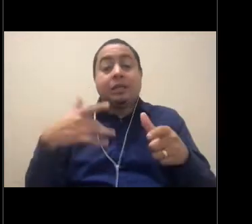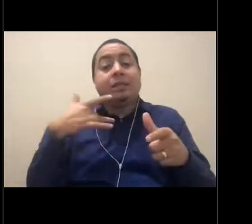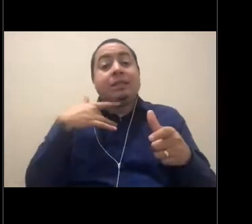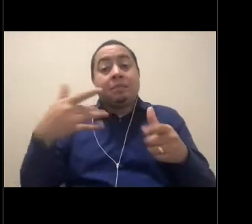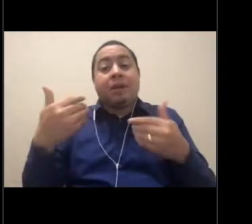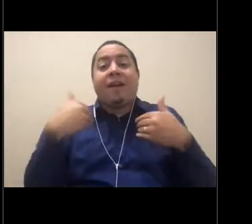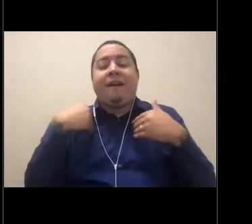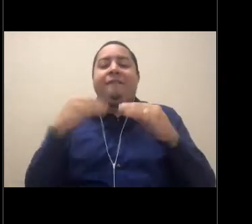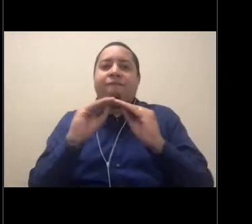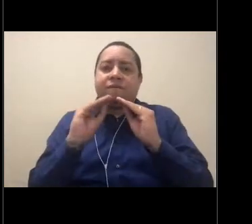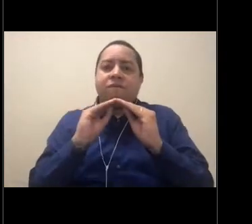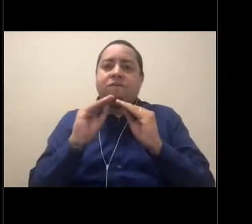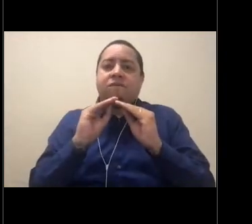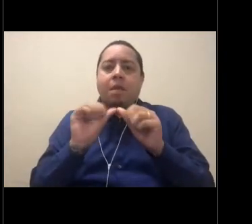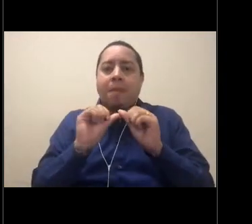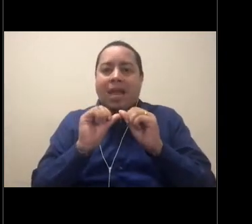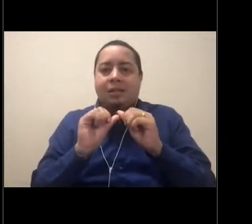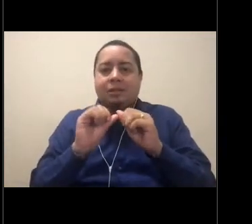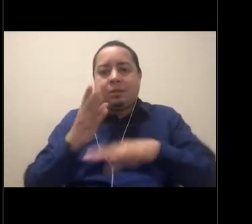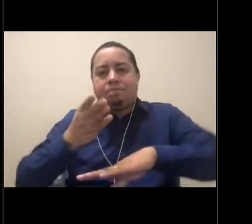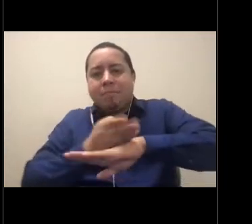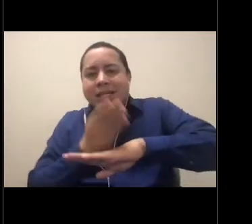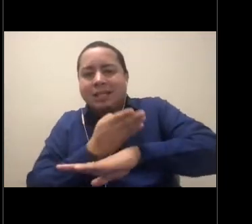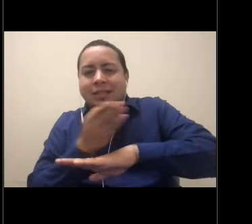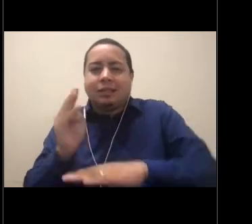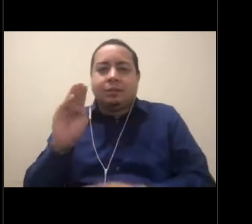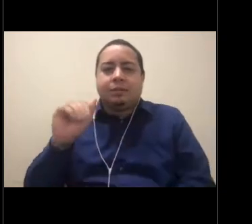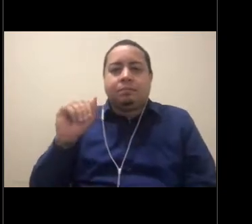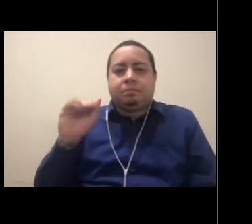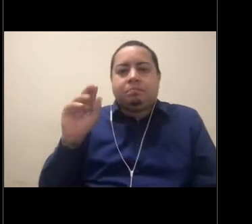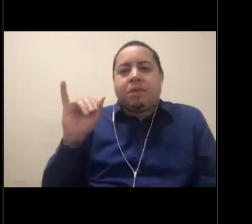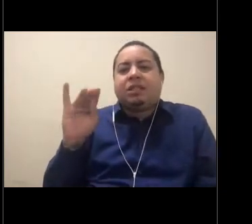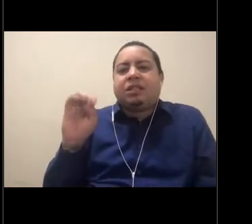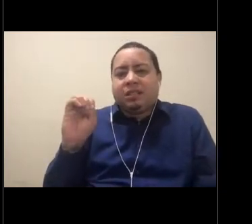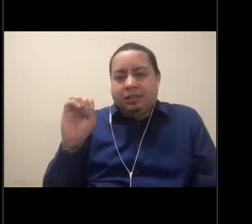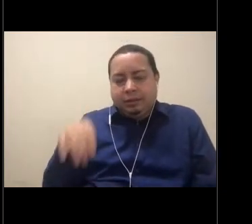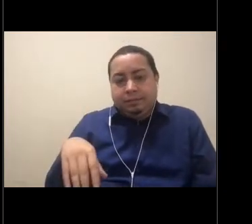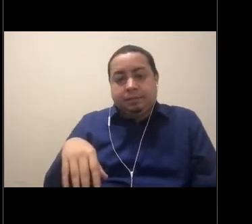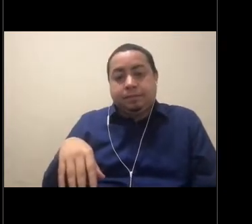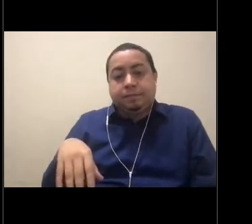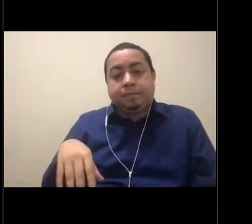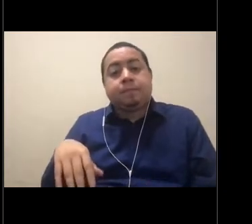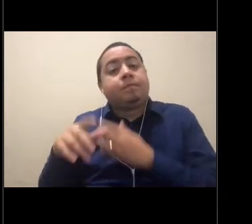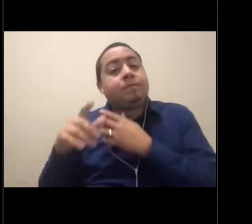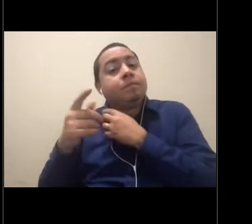It does take a team to do all this activity not just fly them. And then of course, we'll pan back again